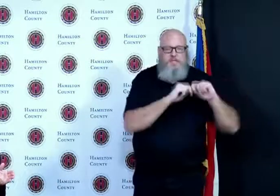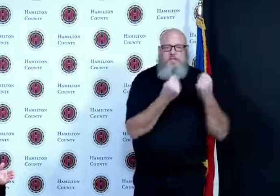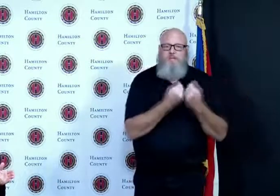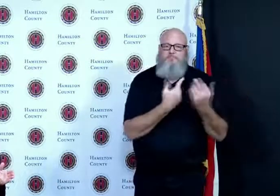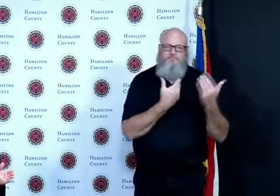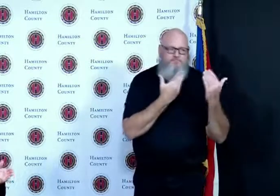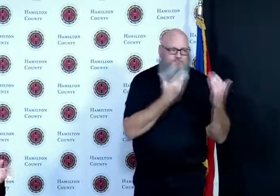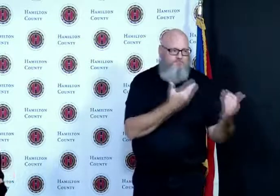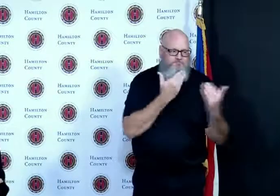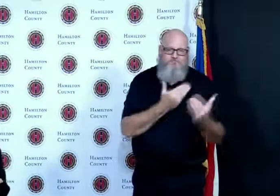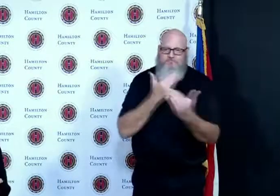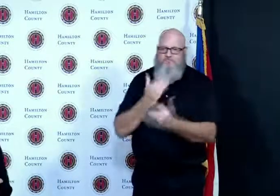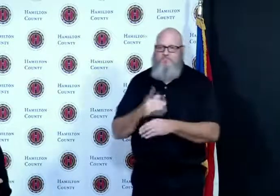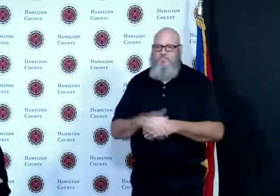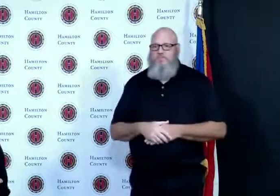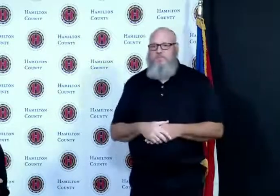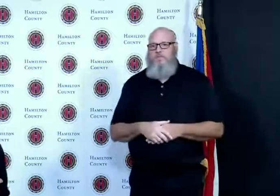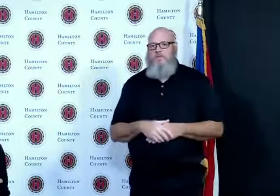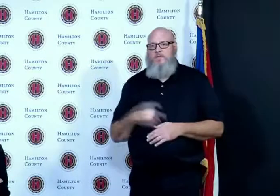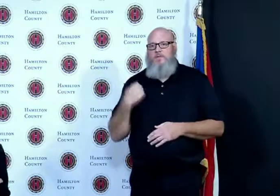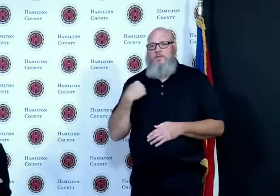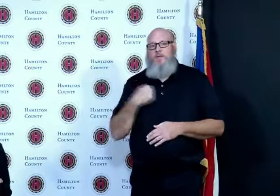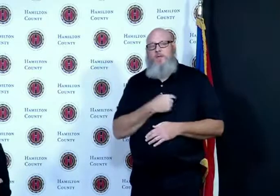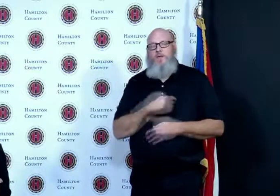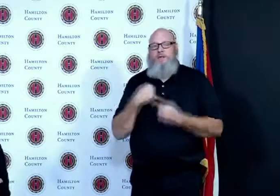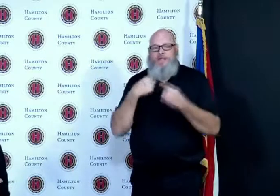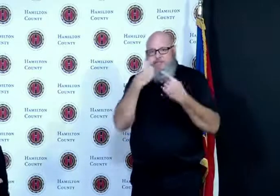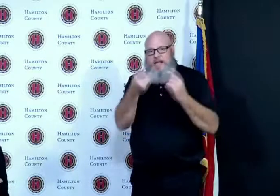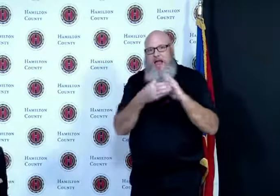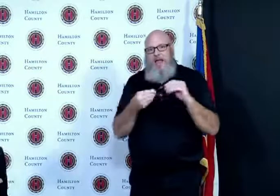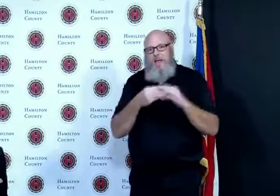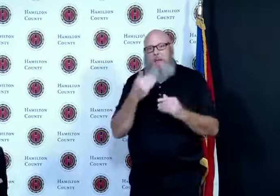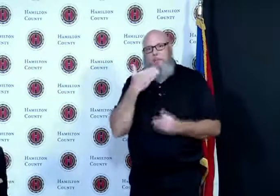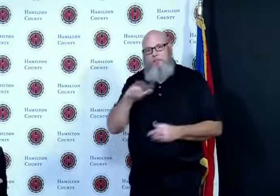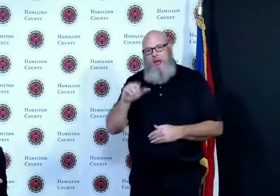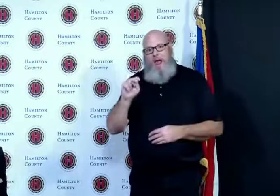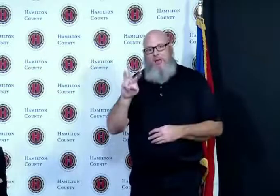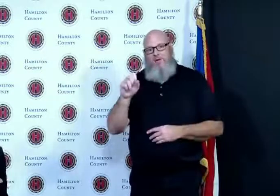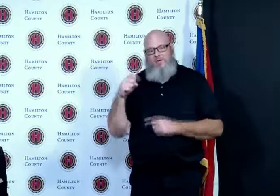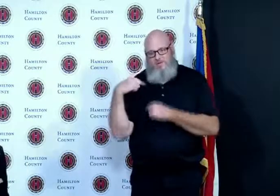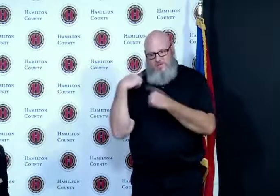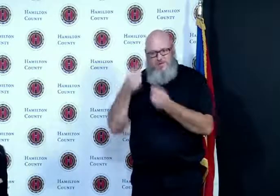virus and now need to go on lockdown and so that's not always a pleasant conversation with people and